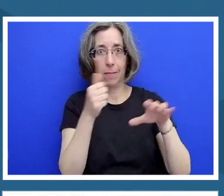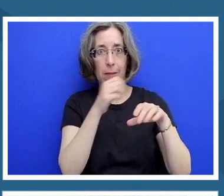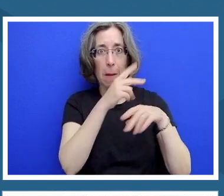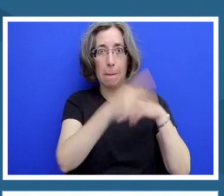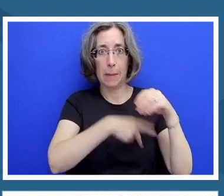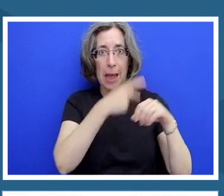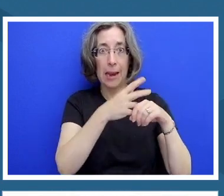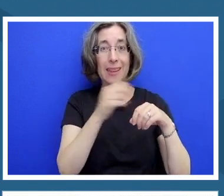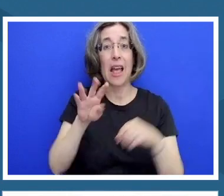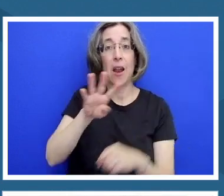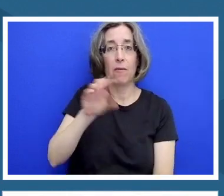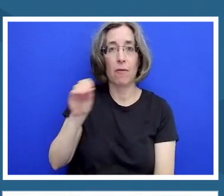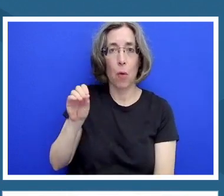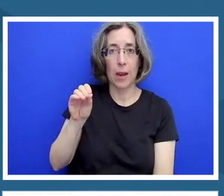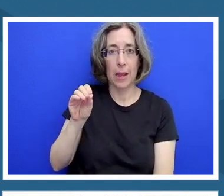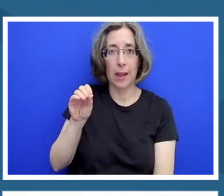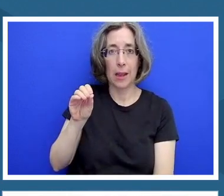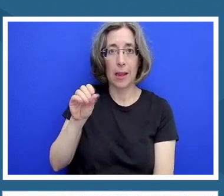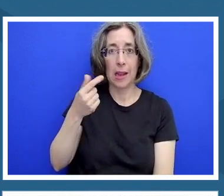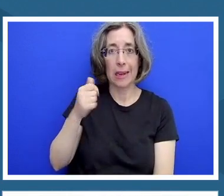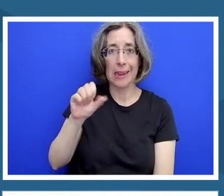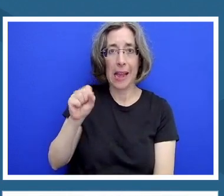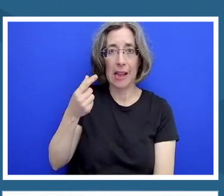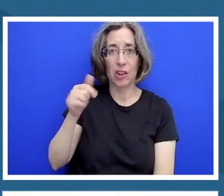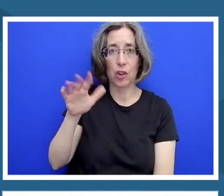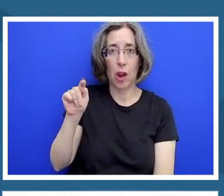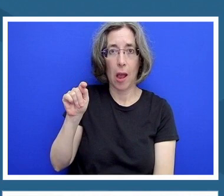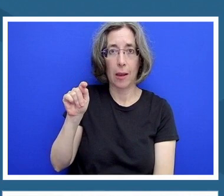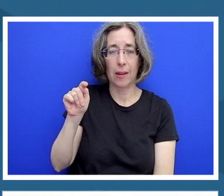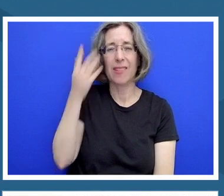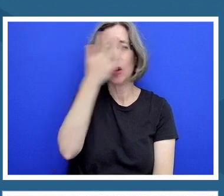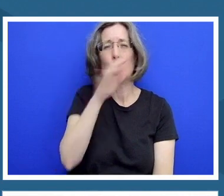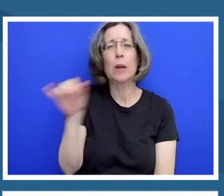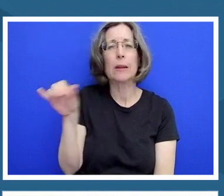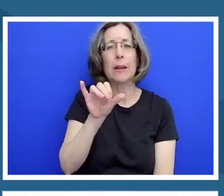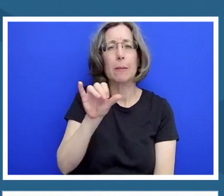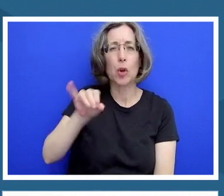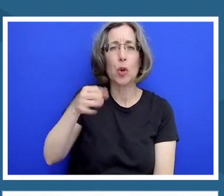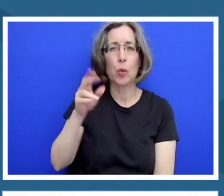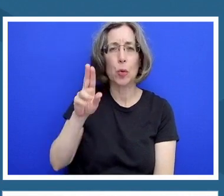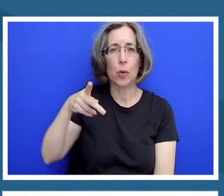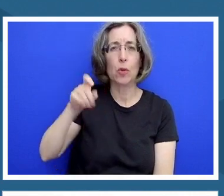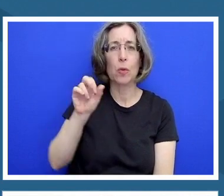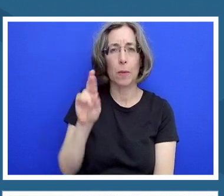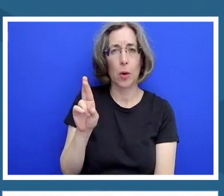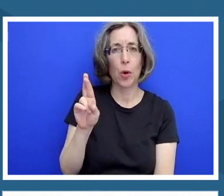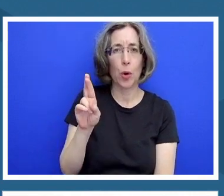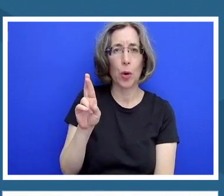hot jupiters like the ones that you're going to see next